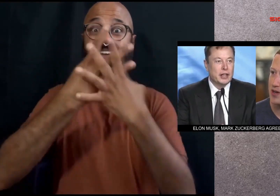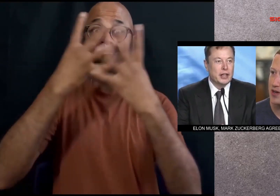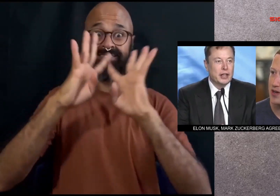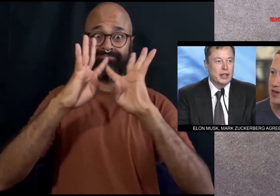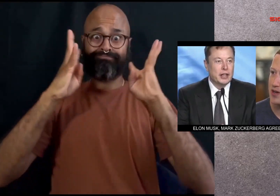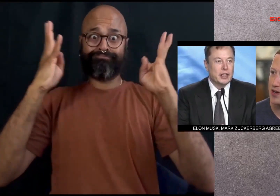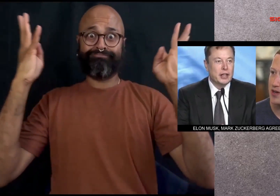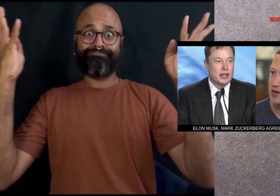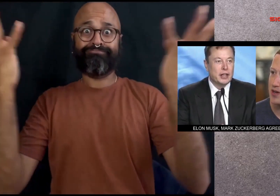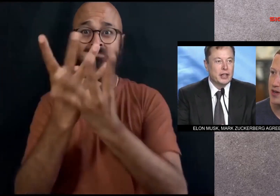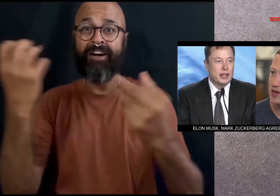a cage fight. Actually,